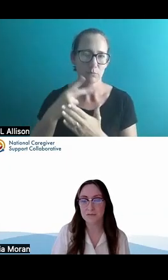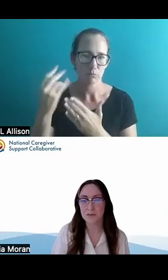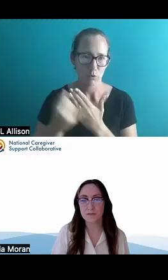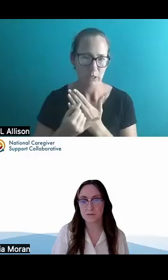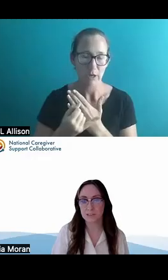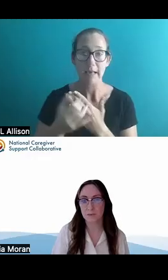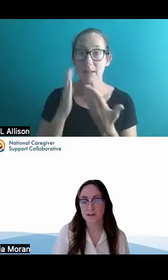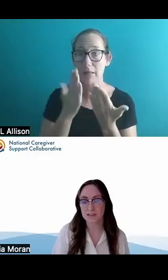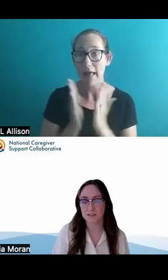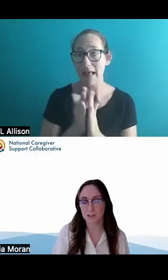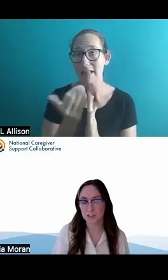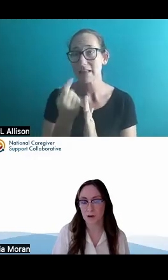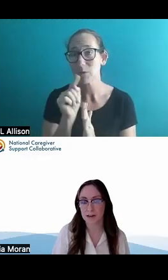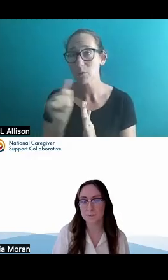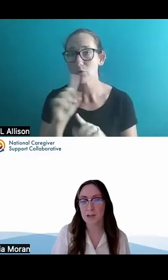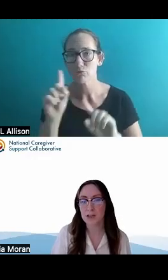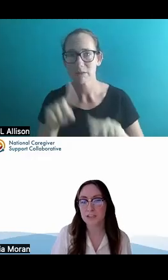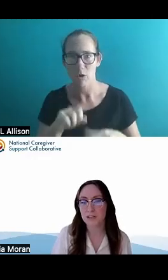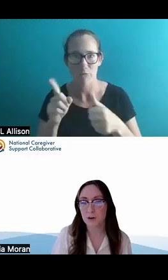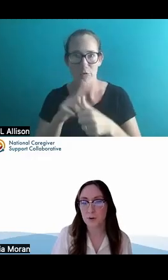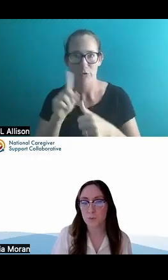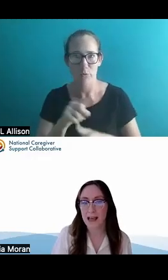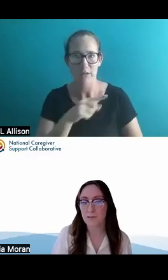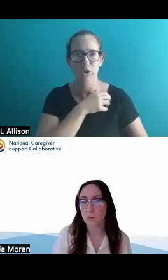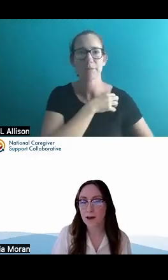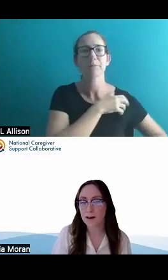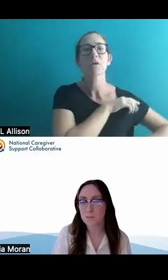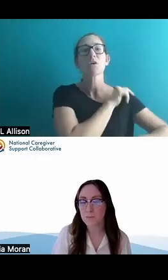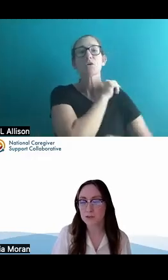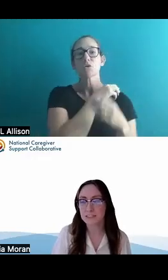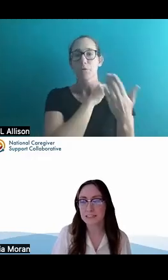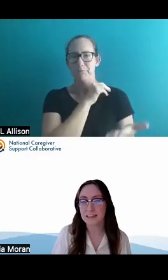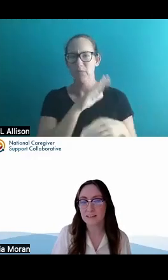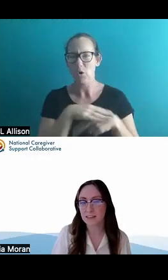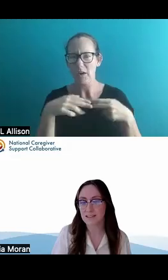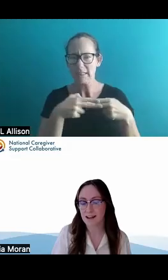a few of you to respond to this first one, so we have: What are the most significant